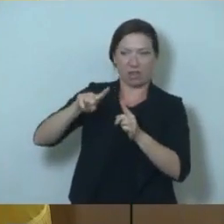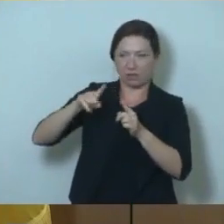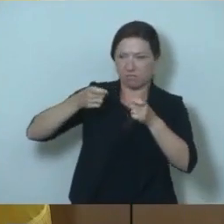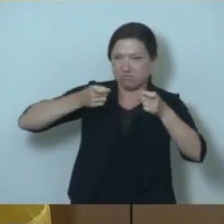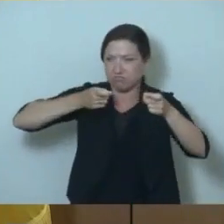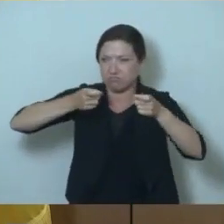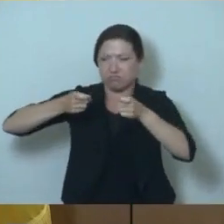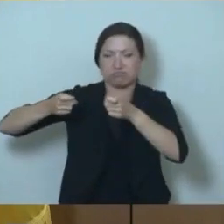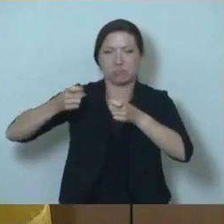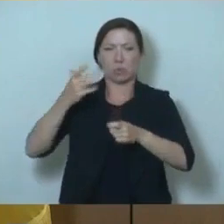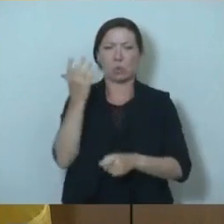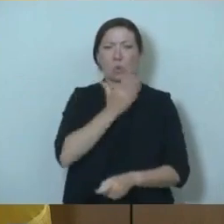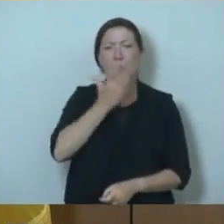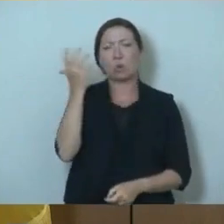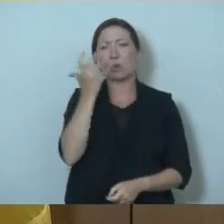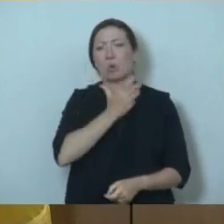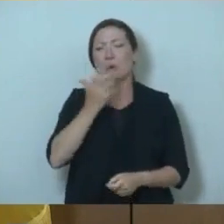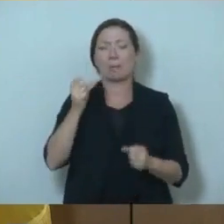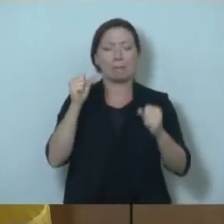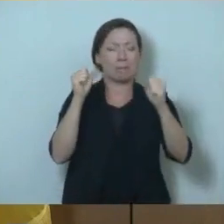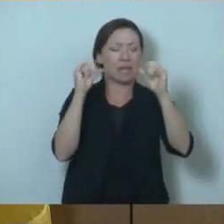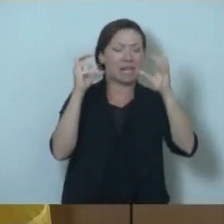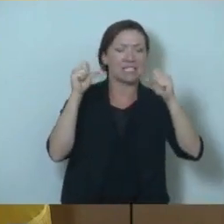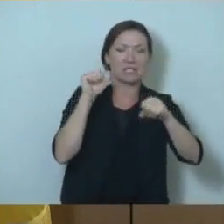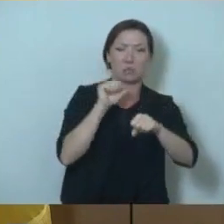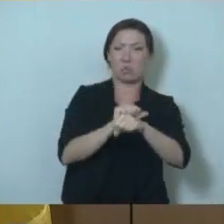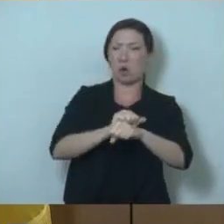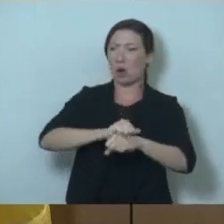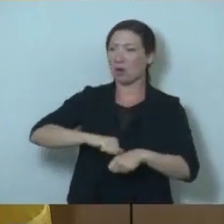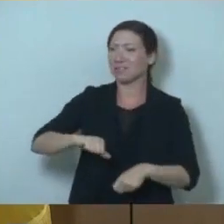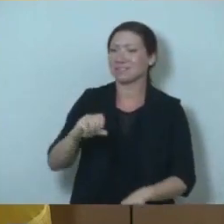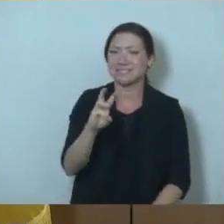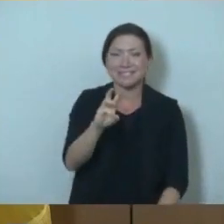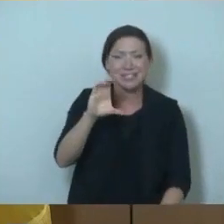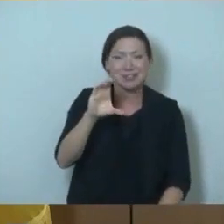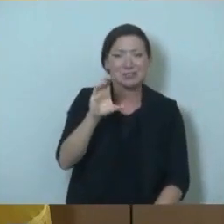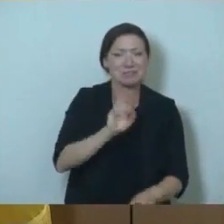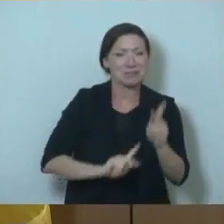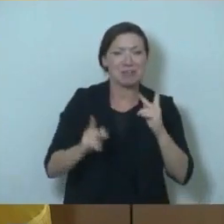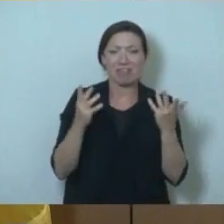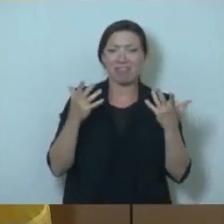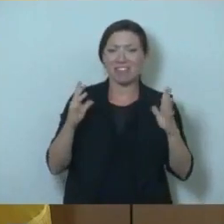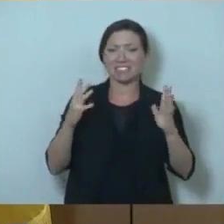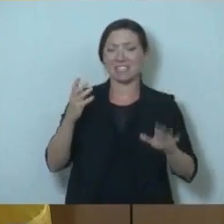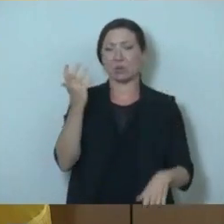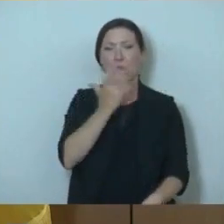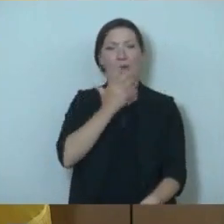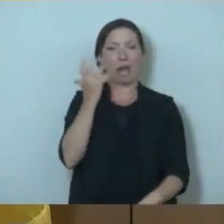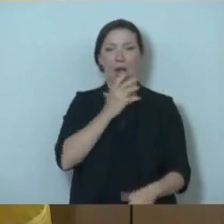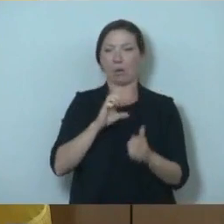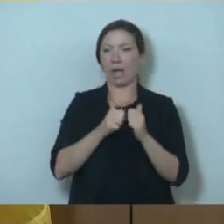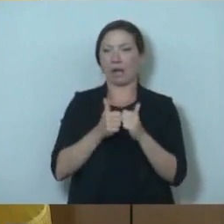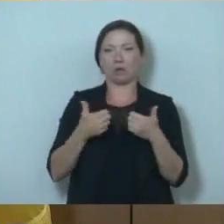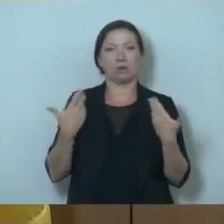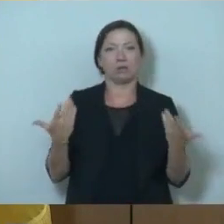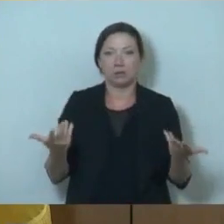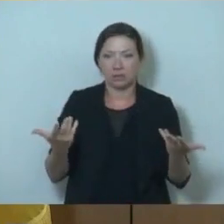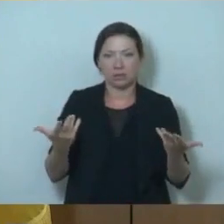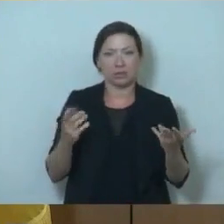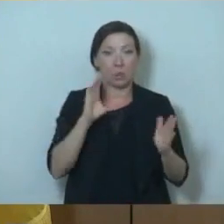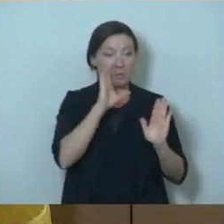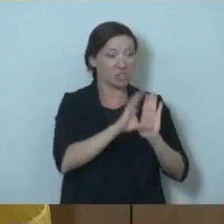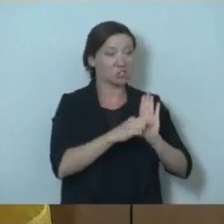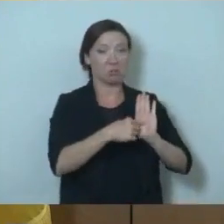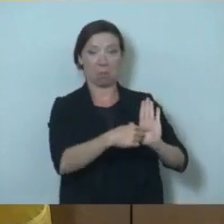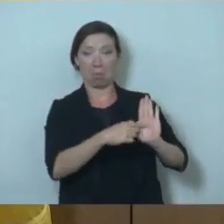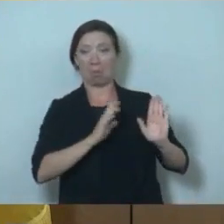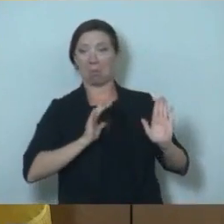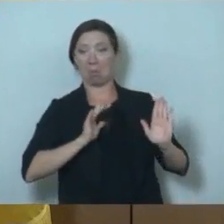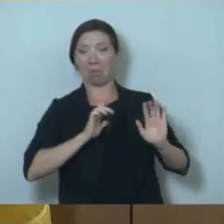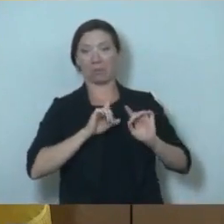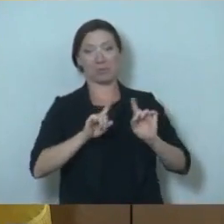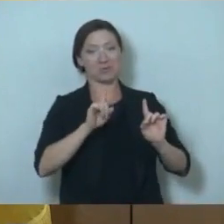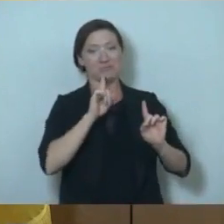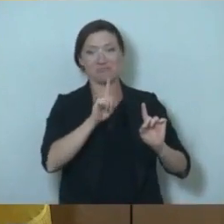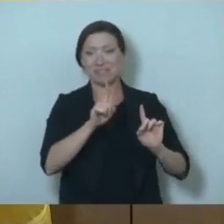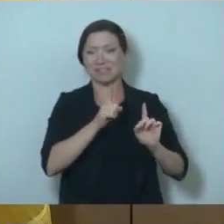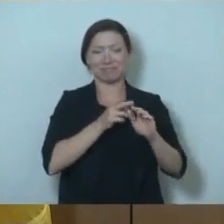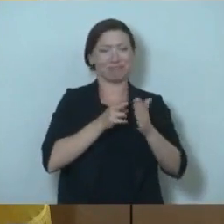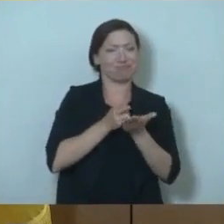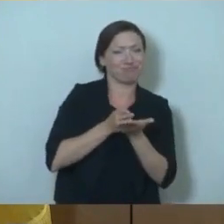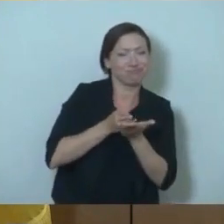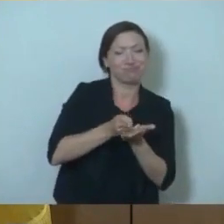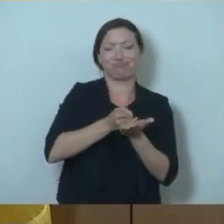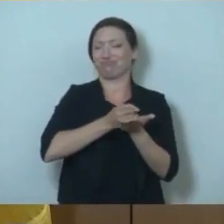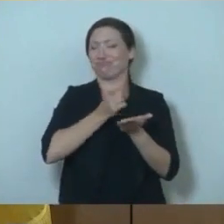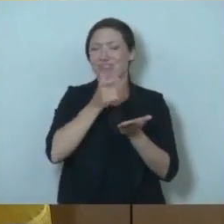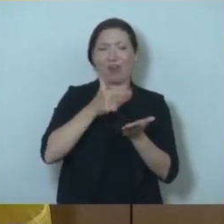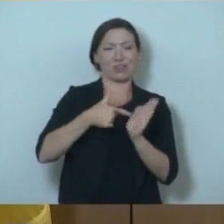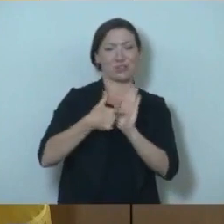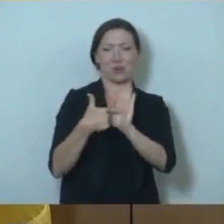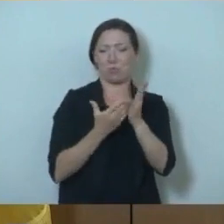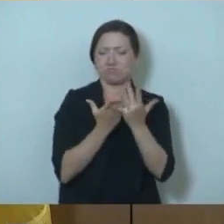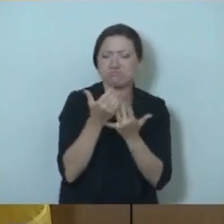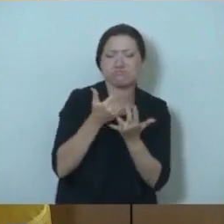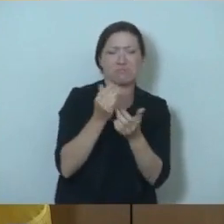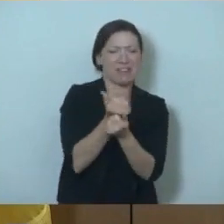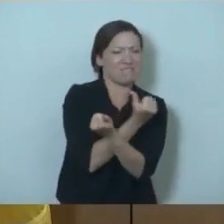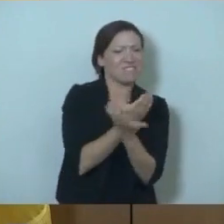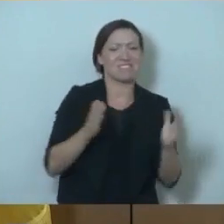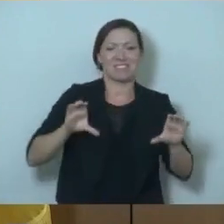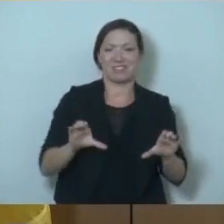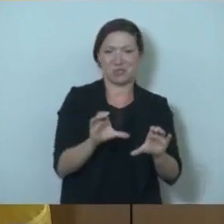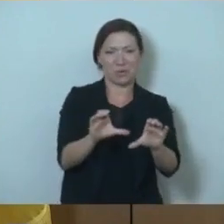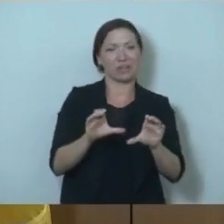SO IT IS AN INCREDIBLY COMPREHENSIVE EFFORT AND DON'T KNOW HOW THEY DO IT WITH 600 MEN AND WIN THEY DONE DO JUST IS TO THE AMOUNT OF WORK YOU ARE DOING EVERY SINGLE DAY AND THEY ARE ON